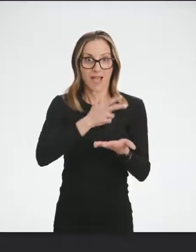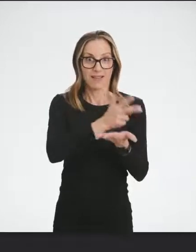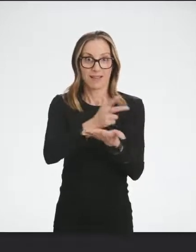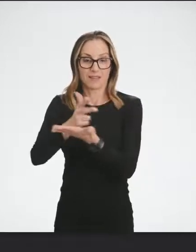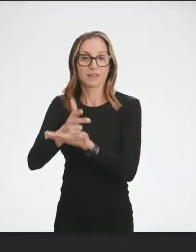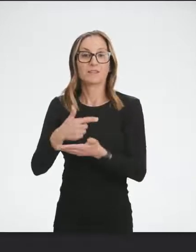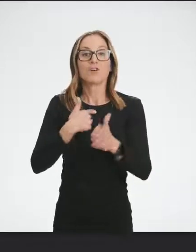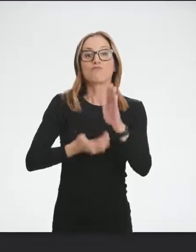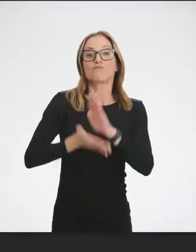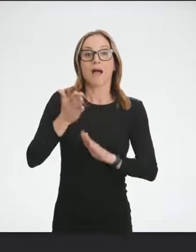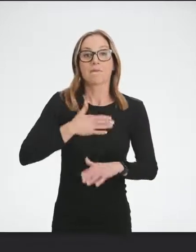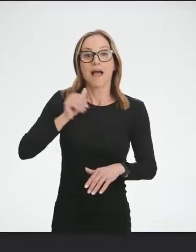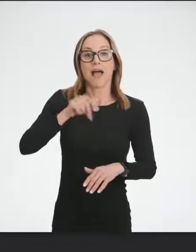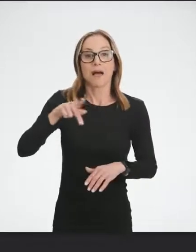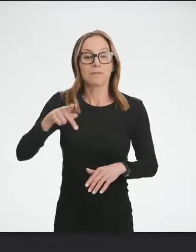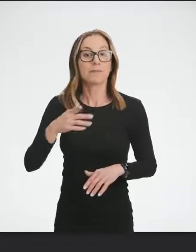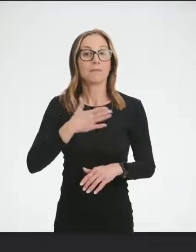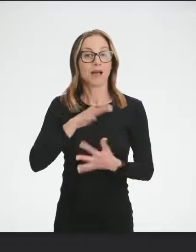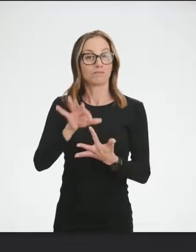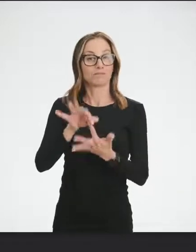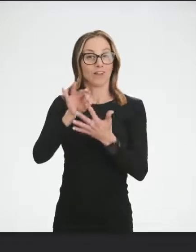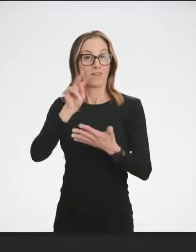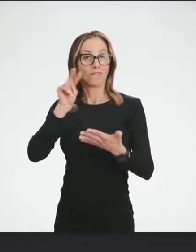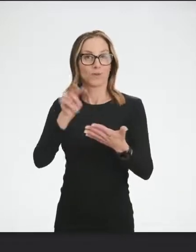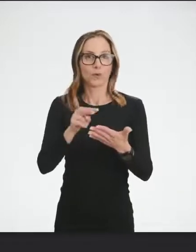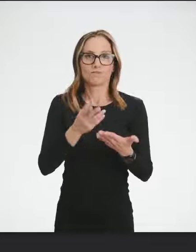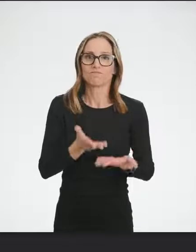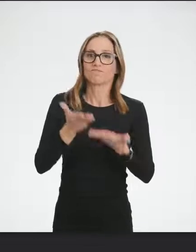view has updated to recommend a location with clear skies.